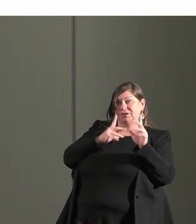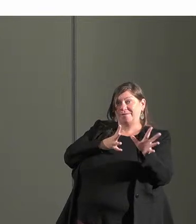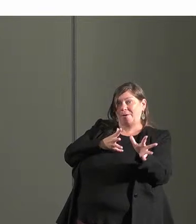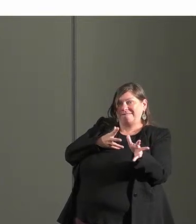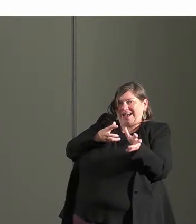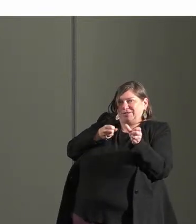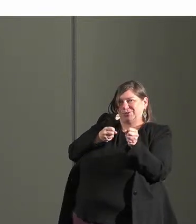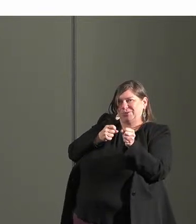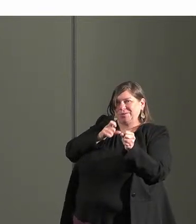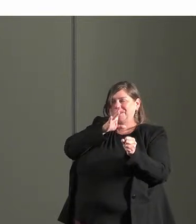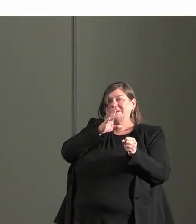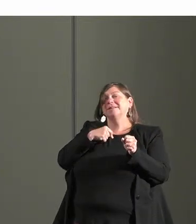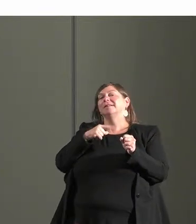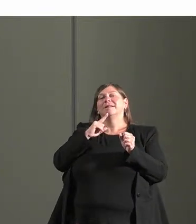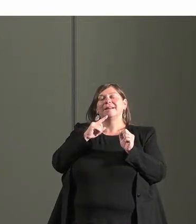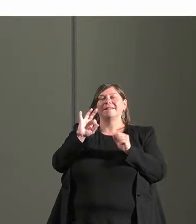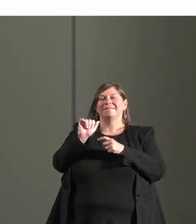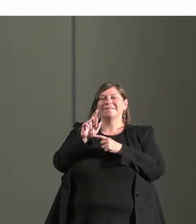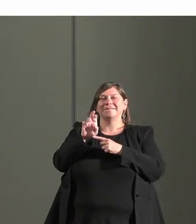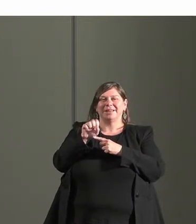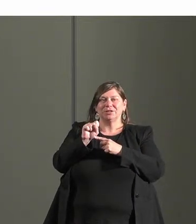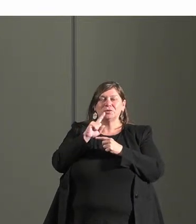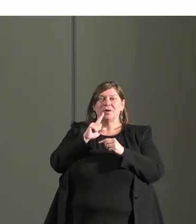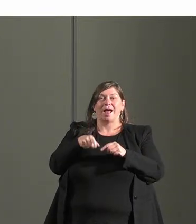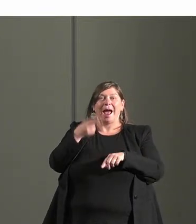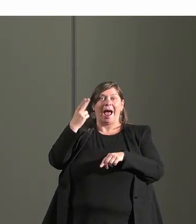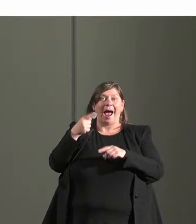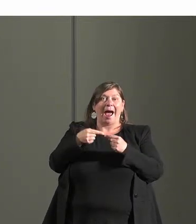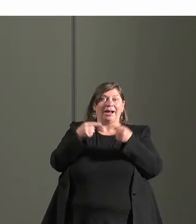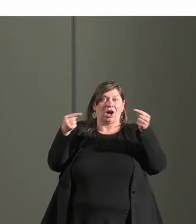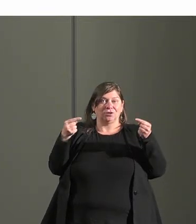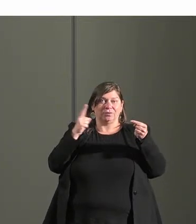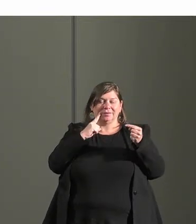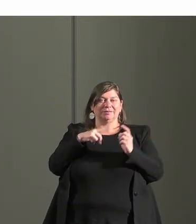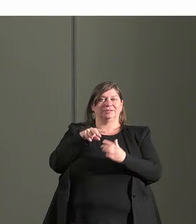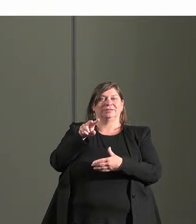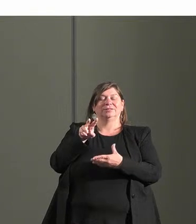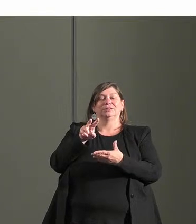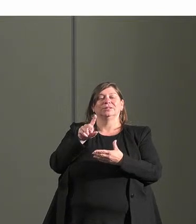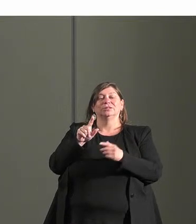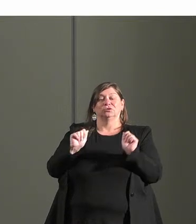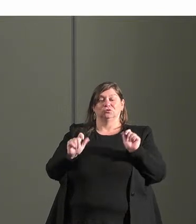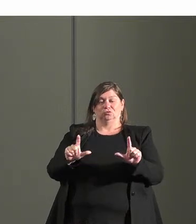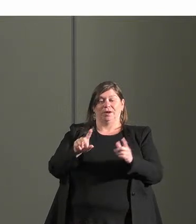size. ≫ Display and vision and